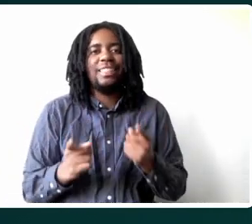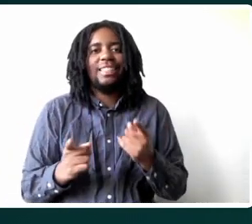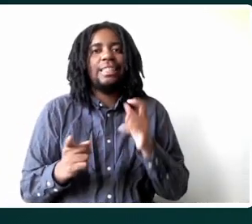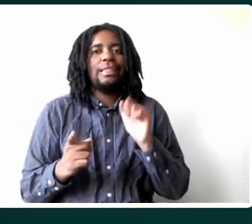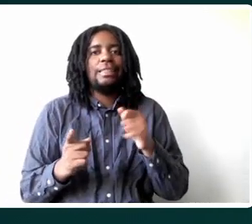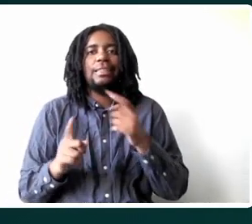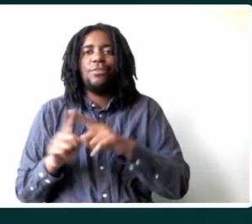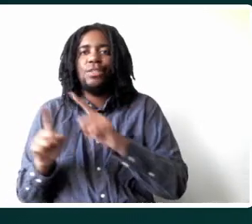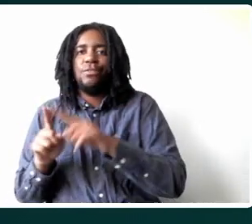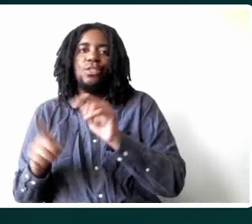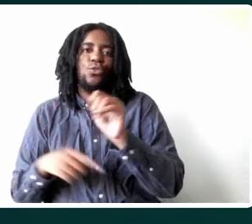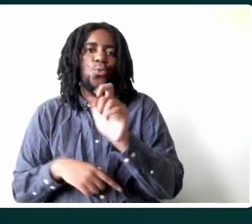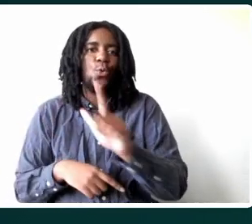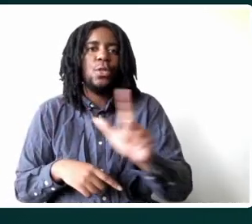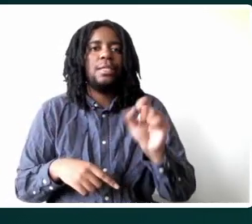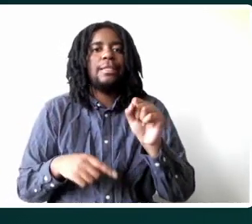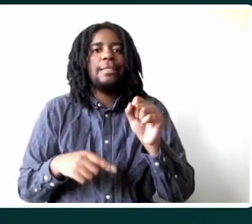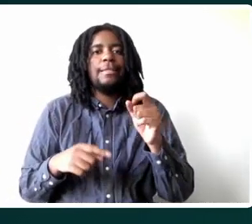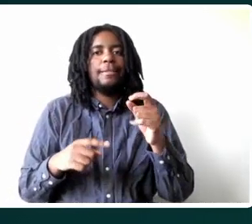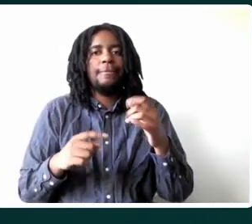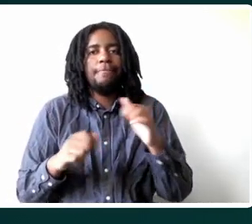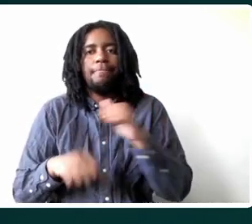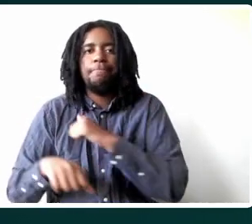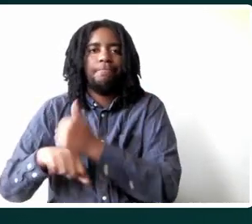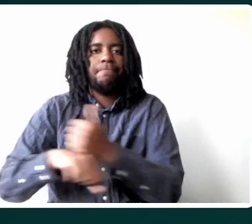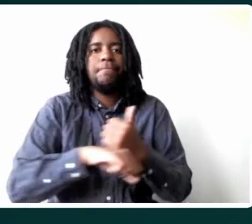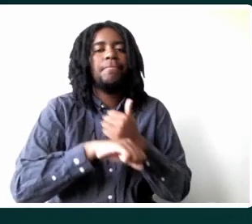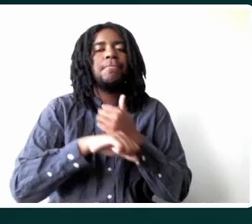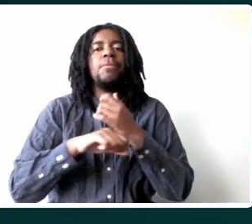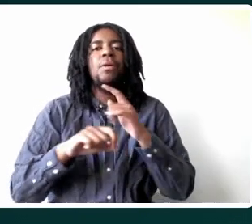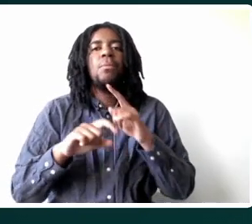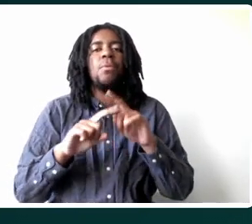But what we did is we came together and we said "Well, how about -- what would we dream that our